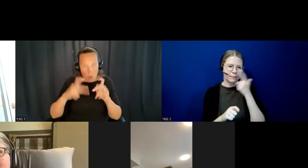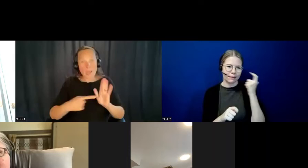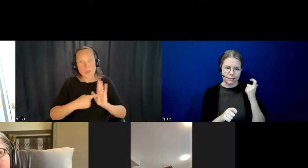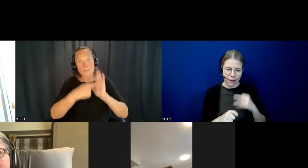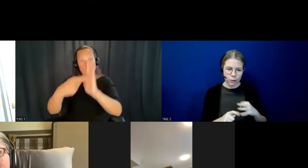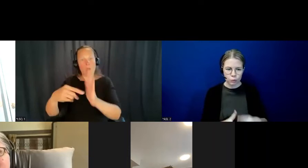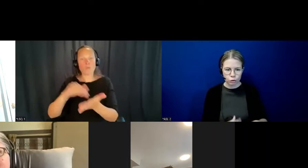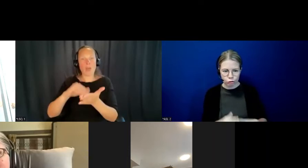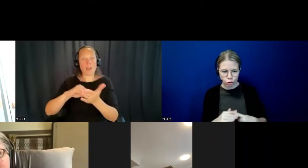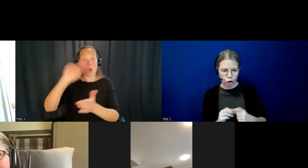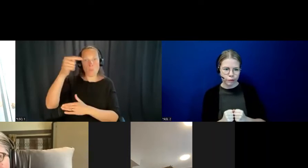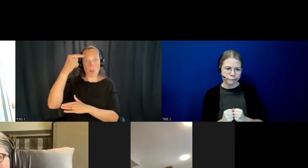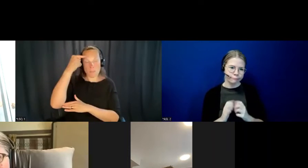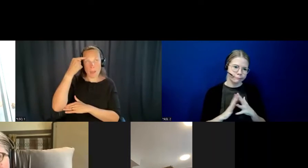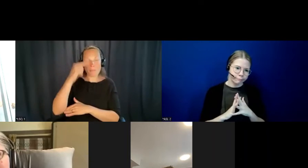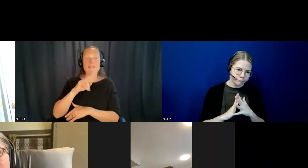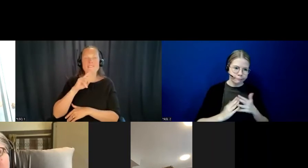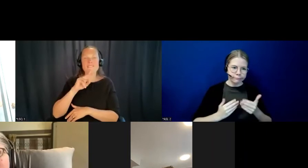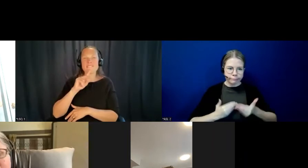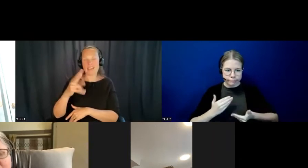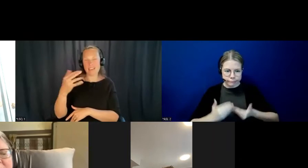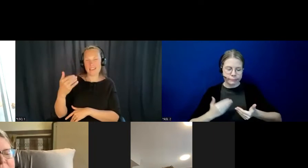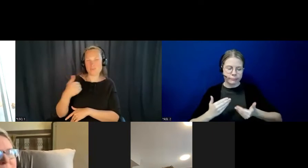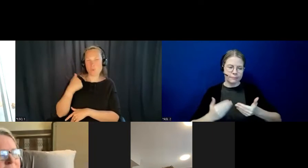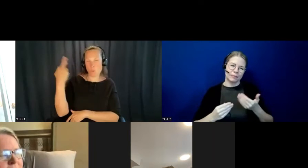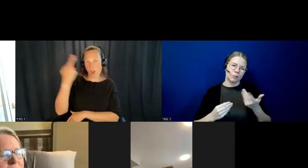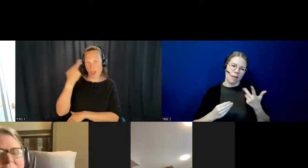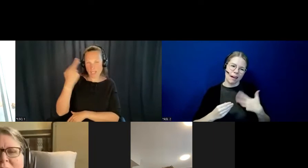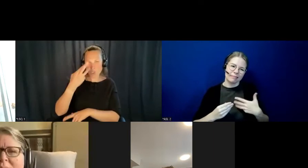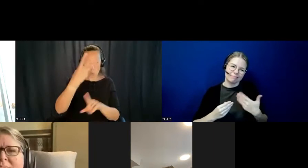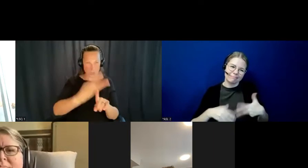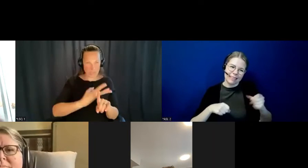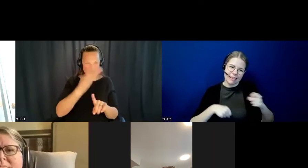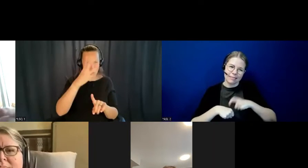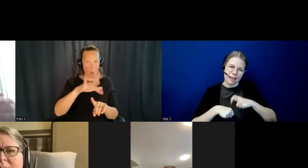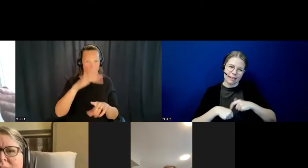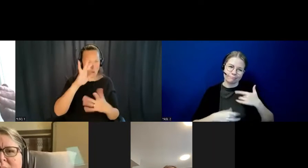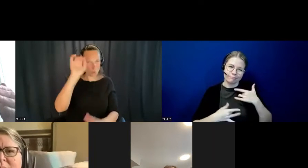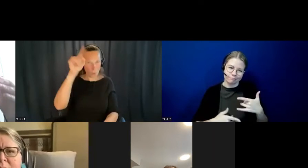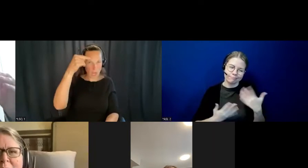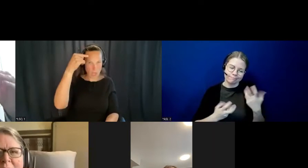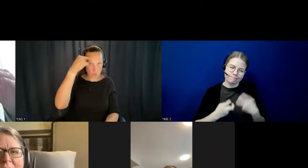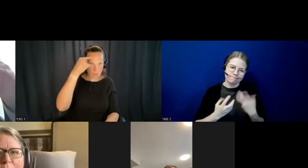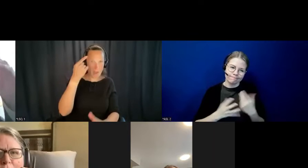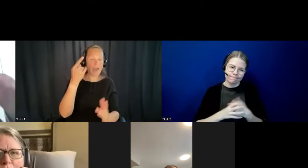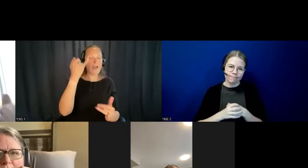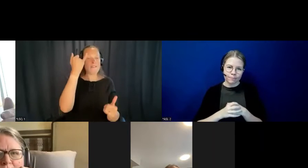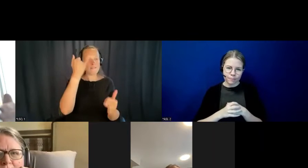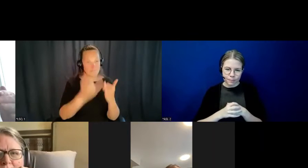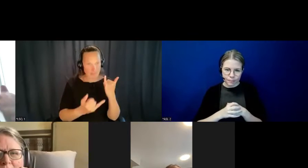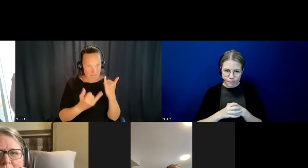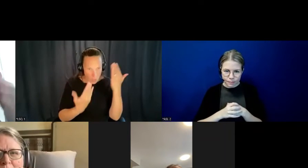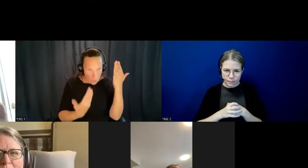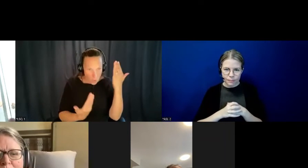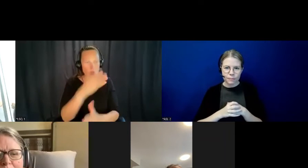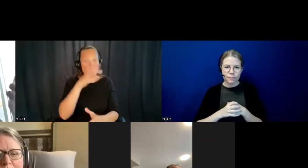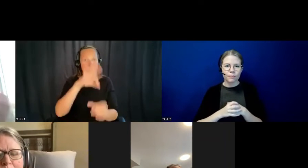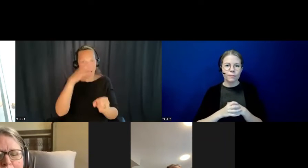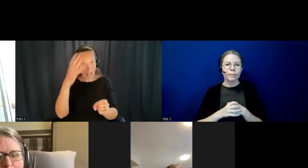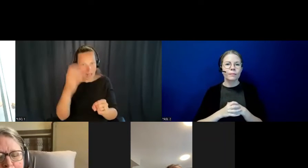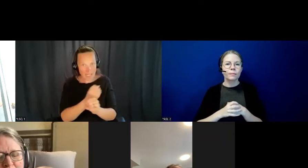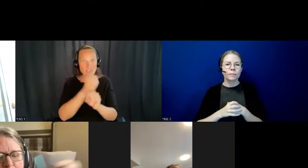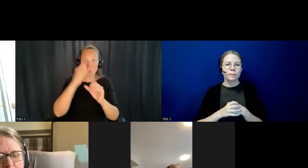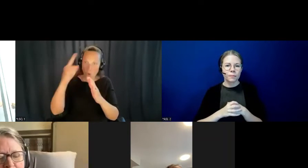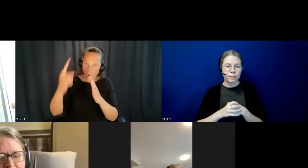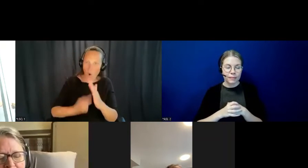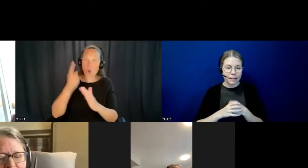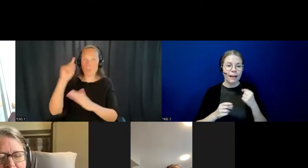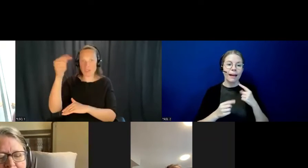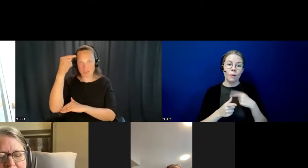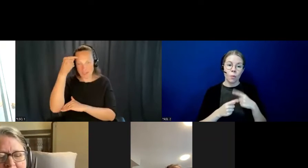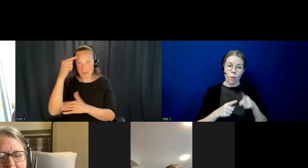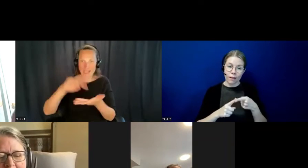IS A TYPICAL PROBLEM. WHO SETS THE PRIORITIES FOR AS THINGS START TO COME FORWARD? PROBABLY